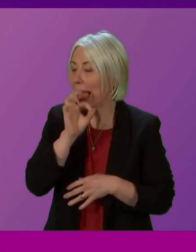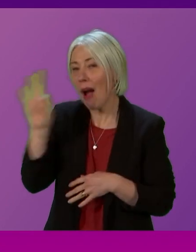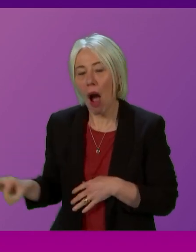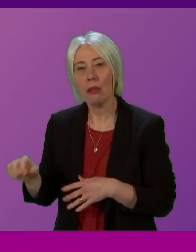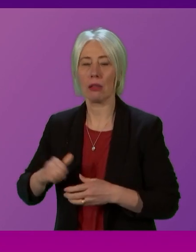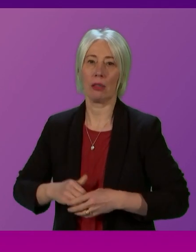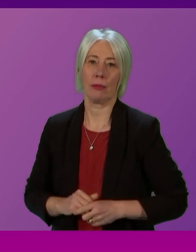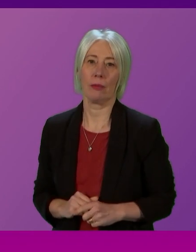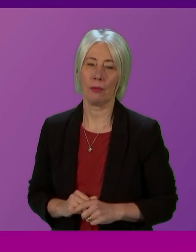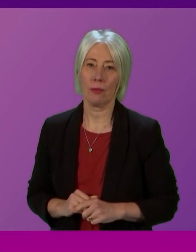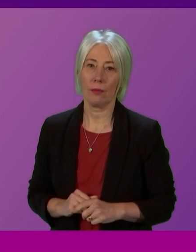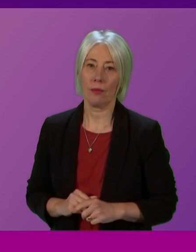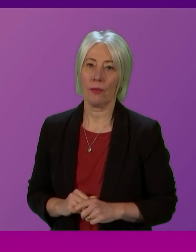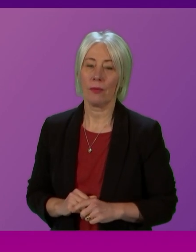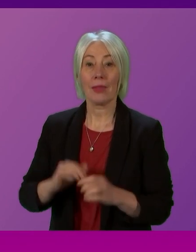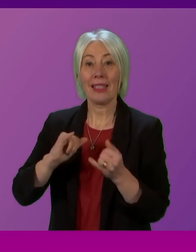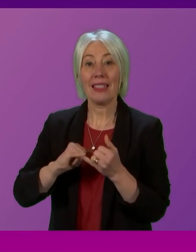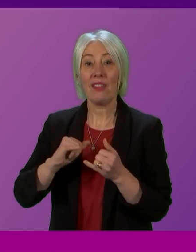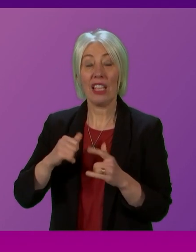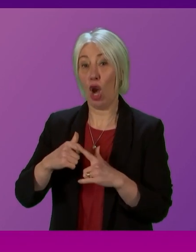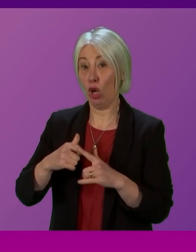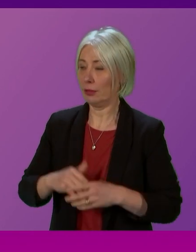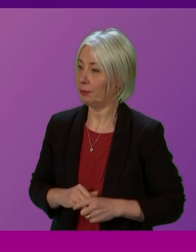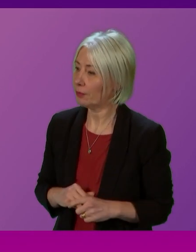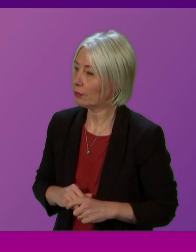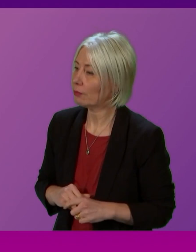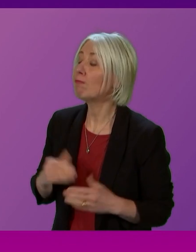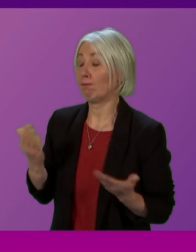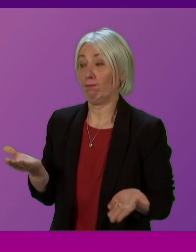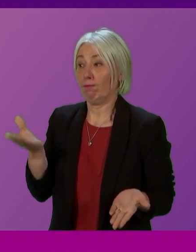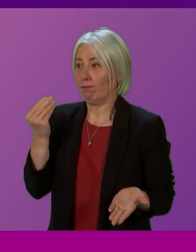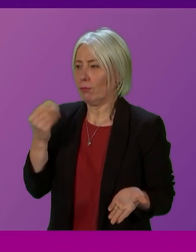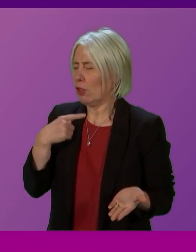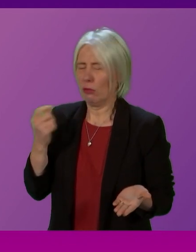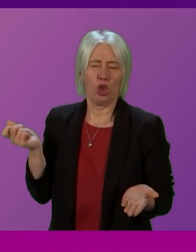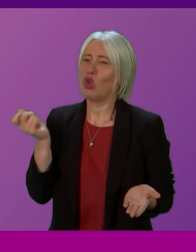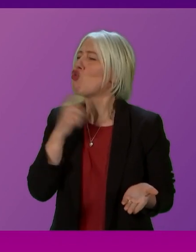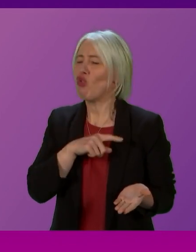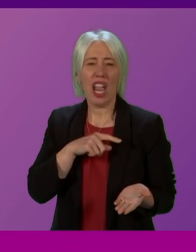We have heard a bizarre question followed by a bizarre answer.